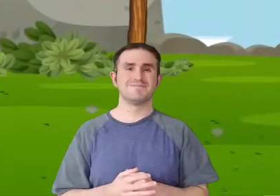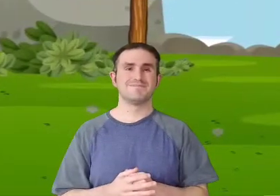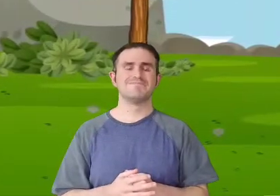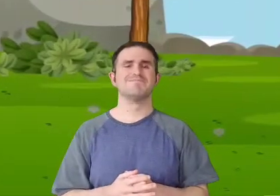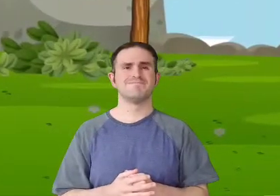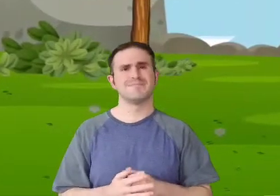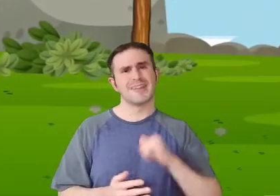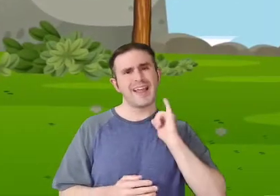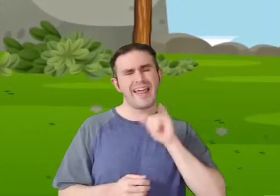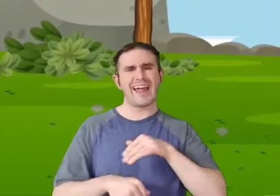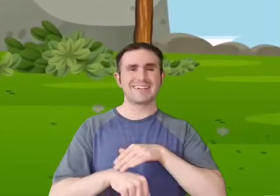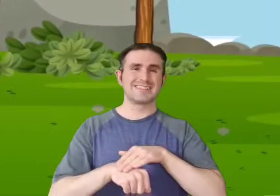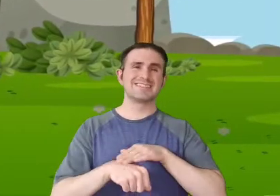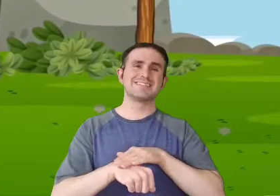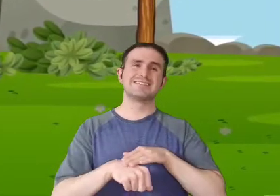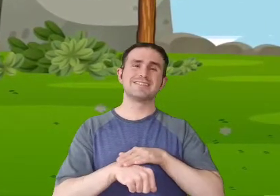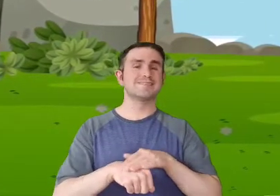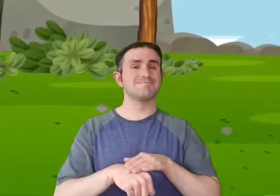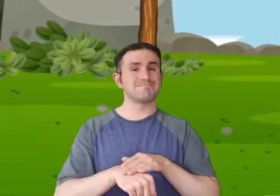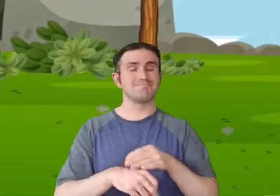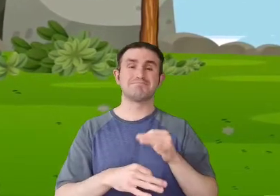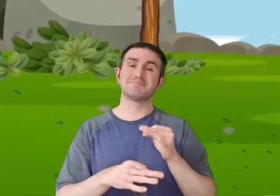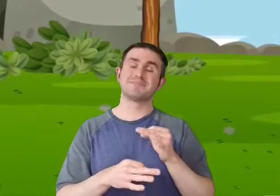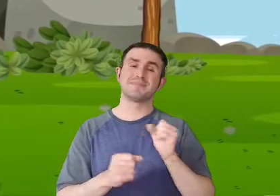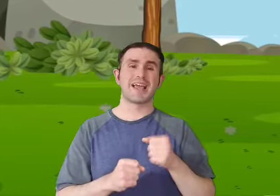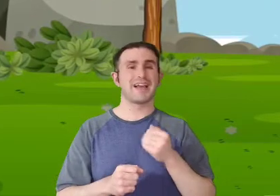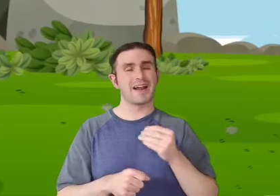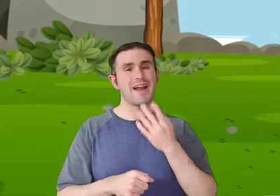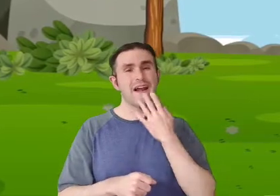So that's just a basic, there, of how color can affect...